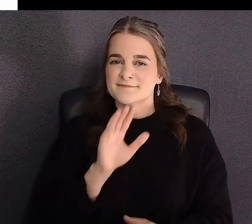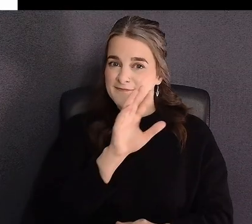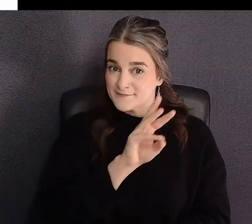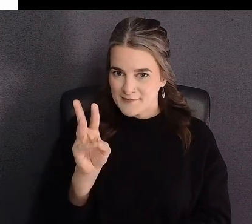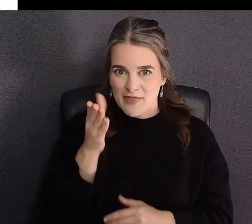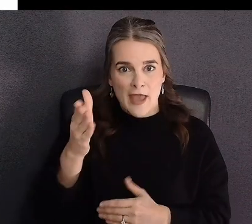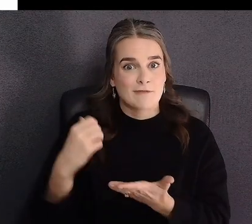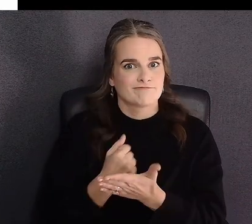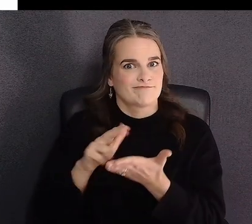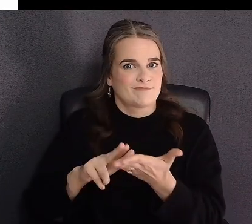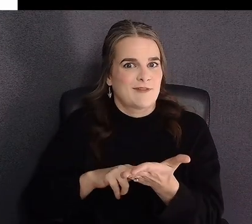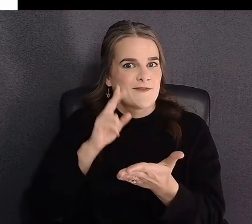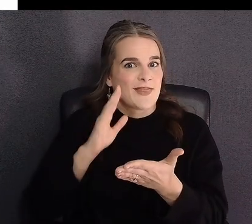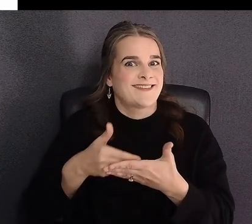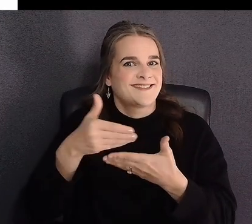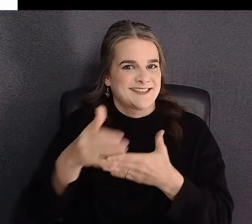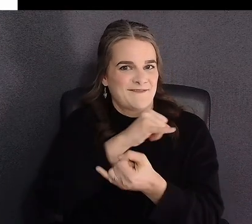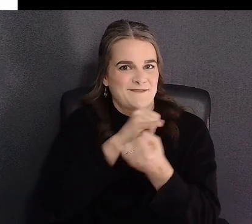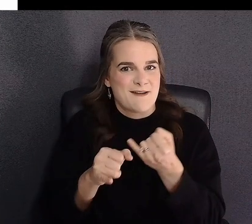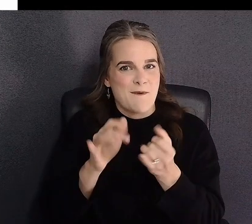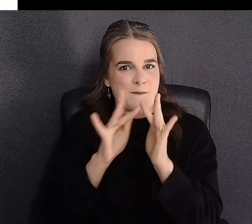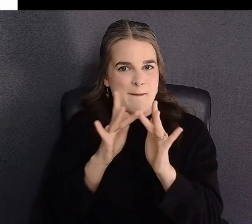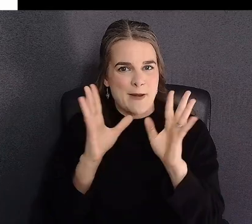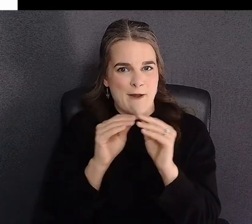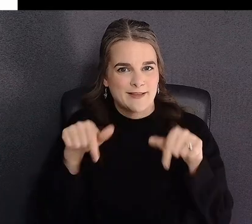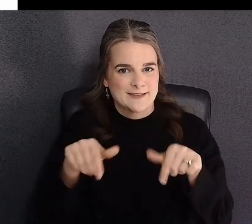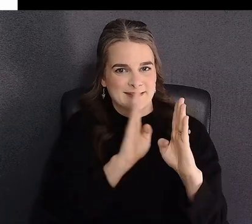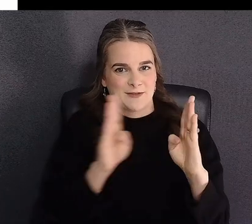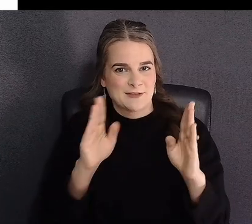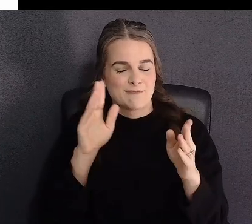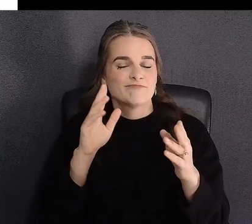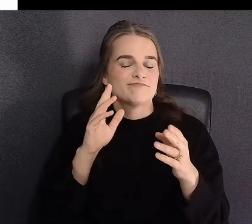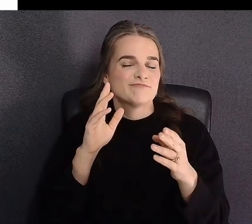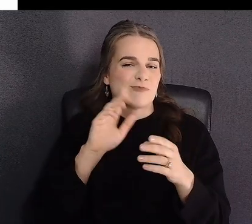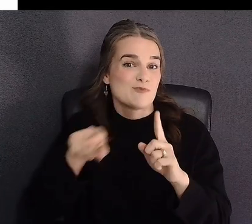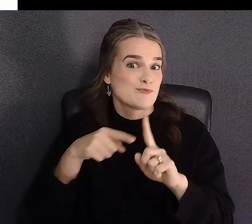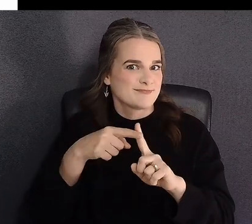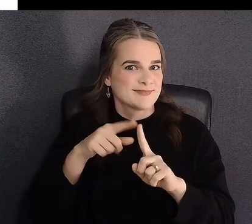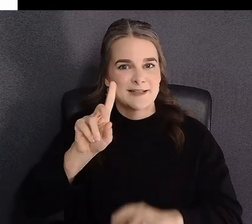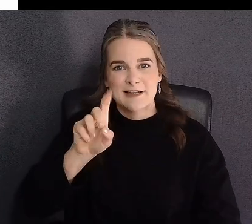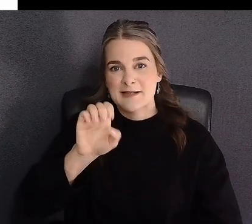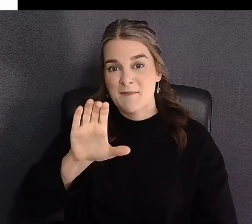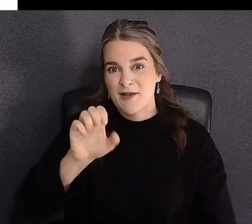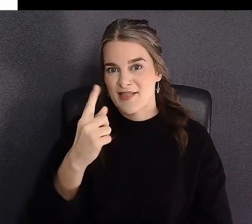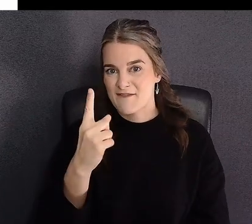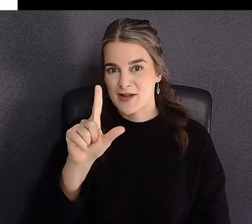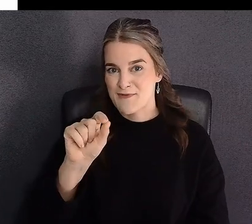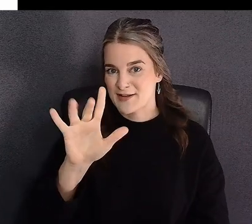for the next and final webinar in this series, which is on December 11, 2025.